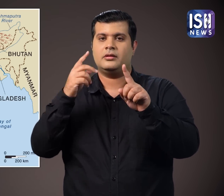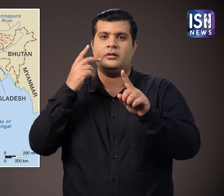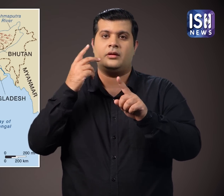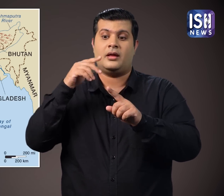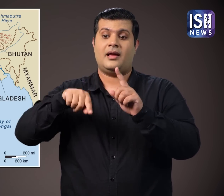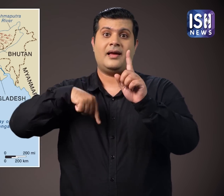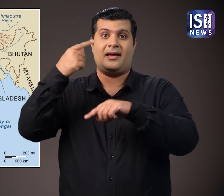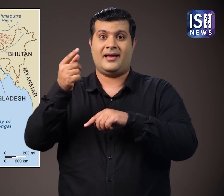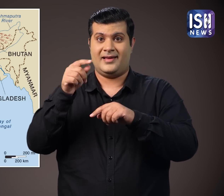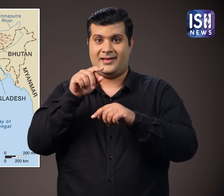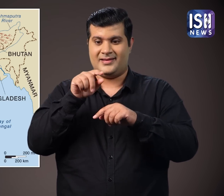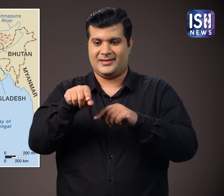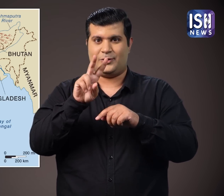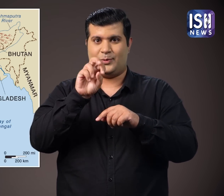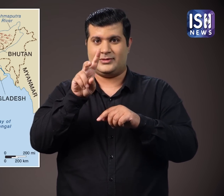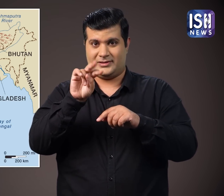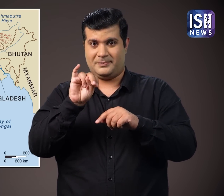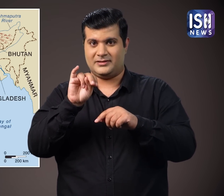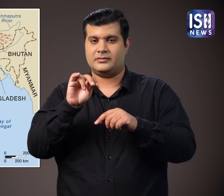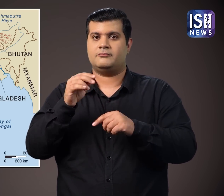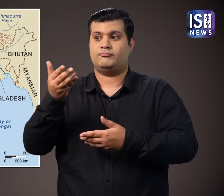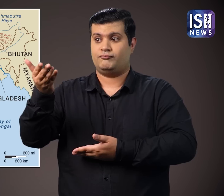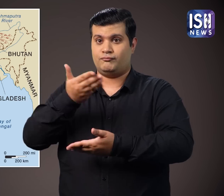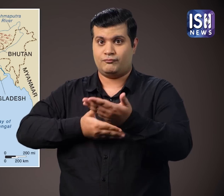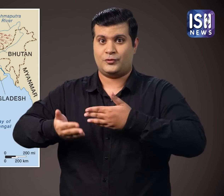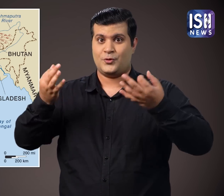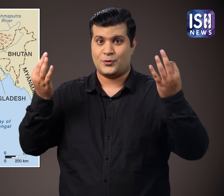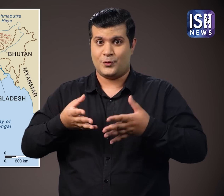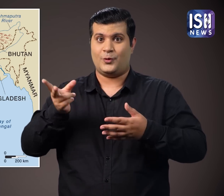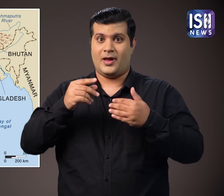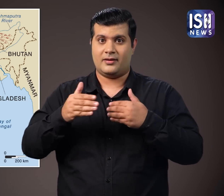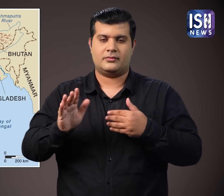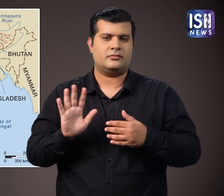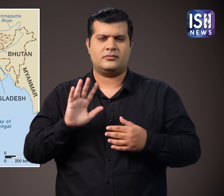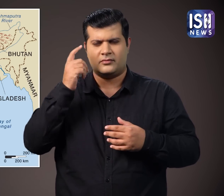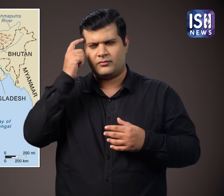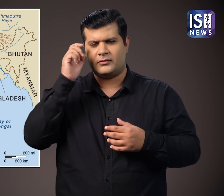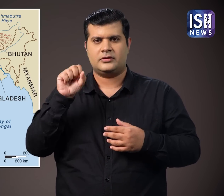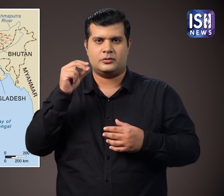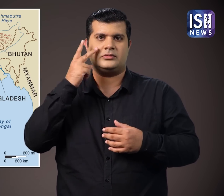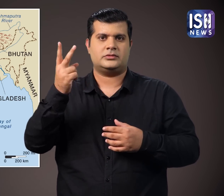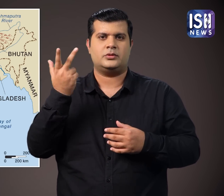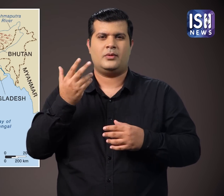India is still deciding whether it will renew the FBT next year, in 2026.